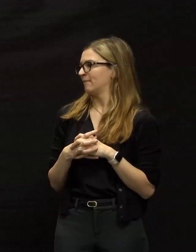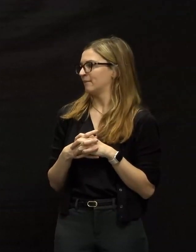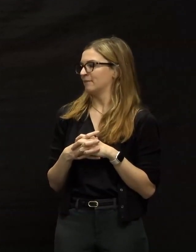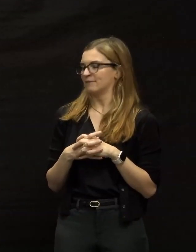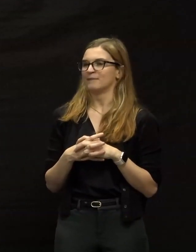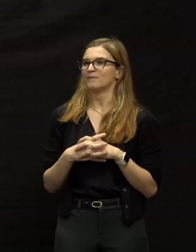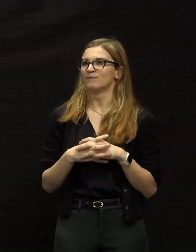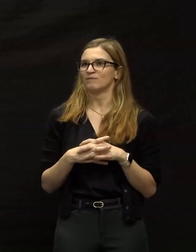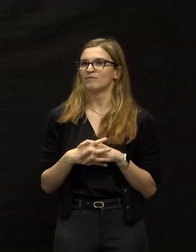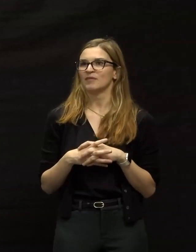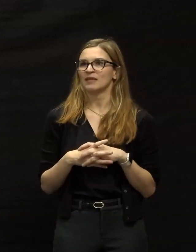great.